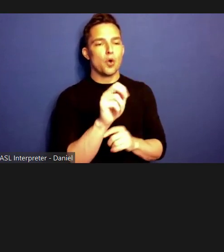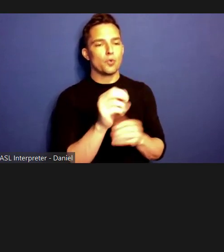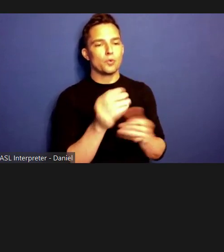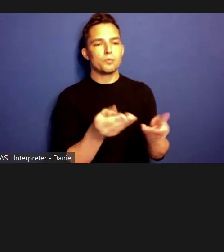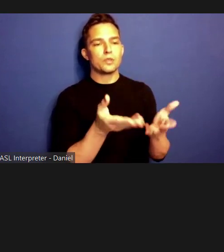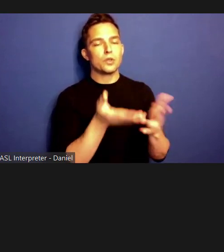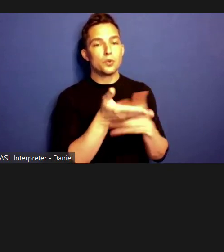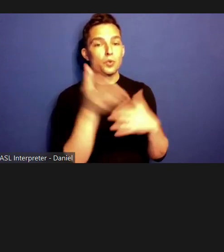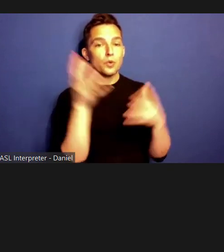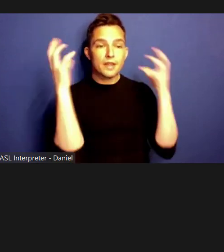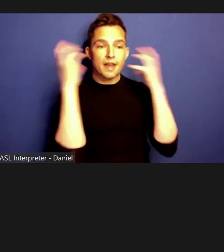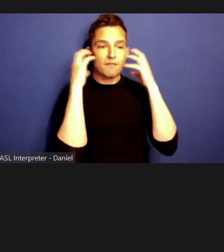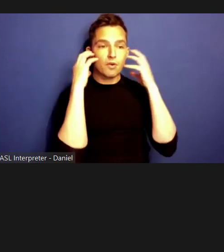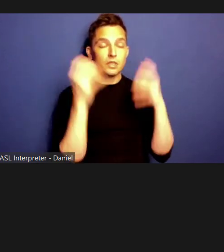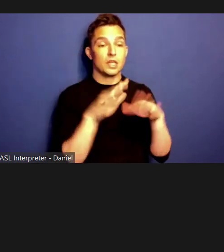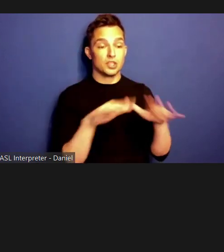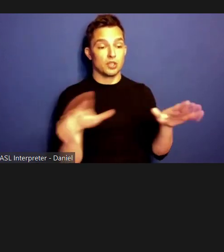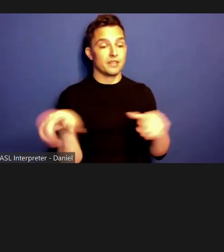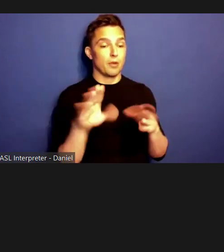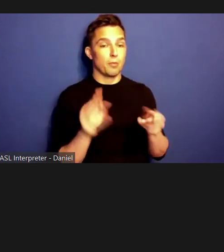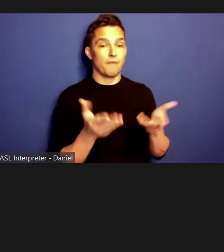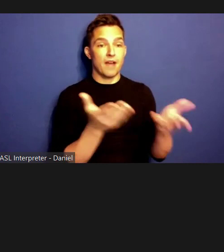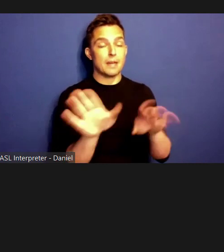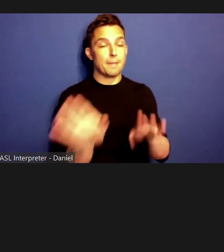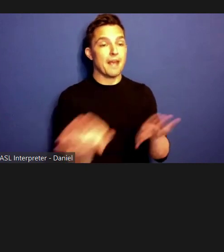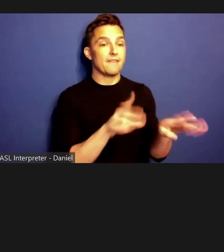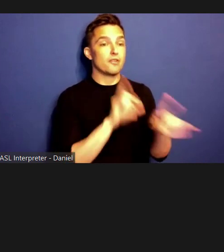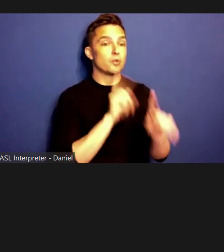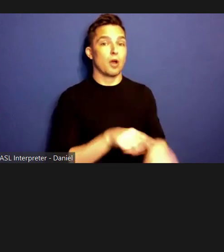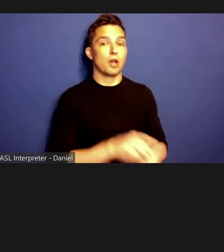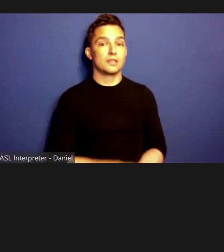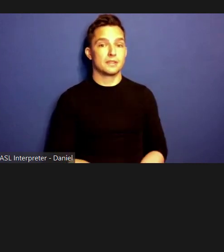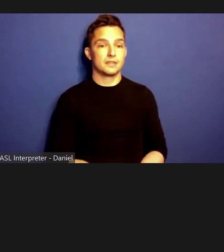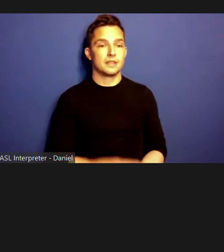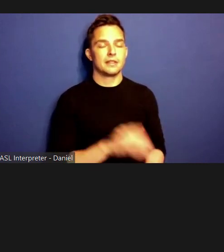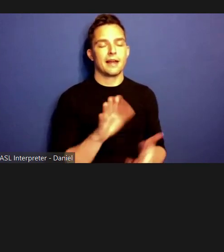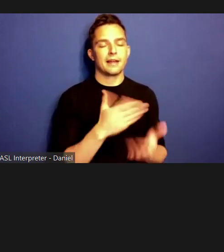response, like raising a hand to indicate they have heard the tones.